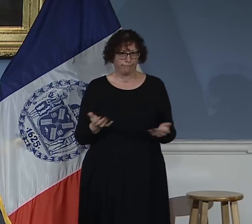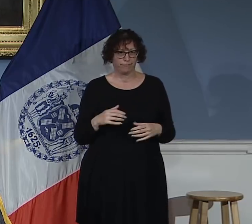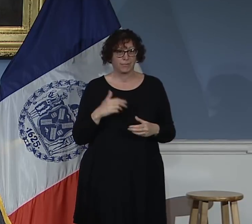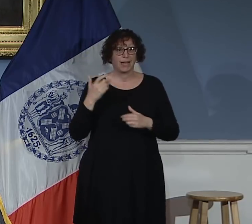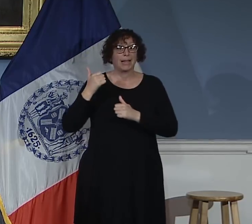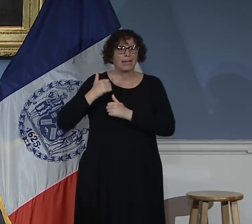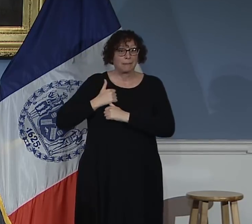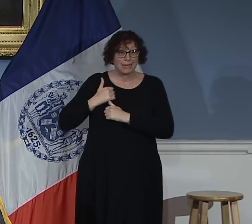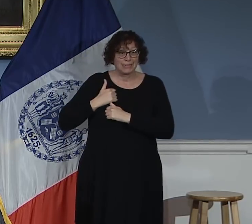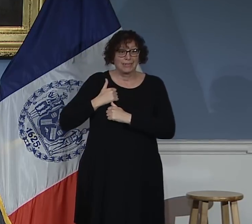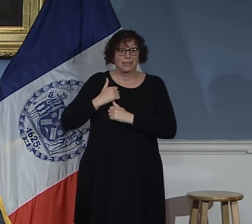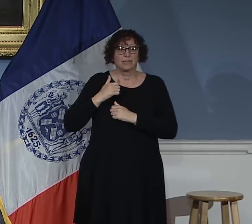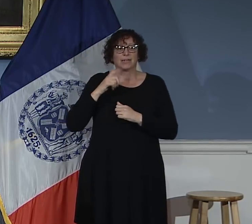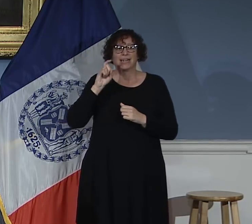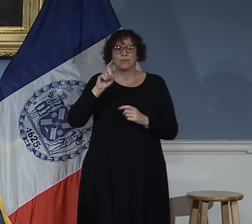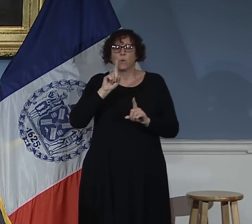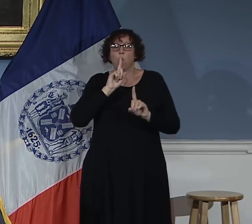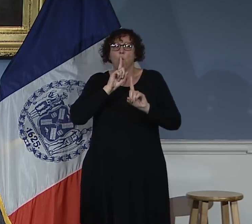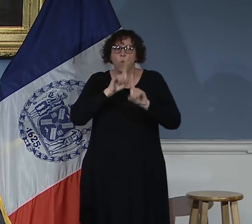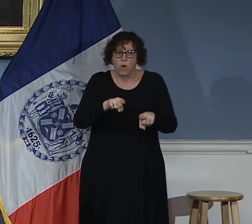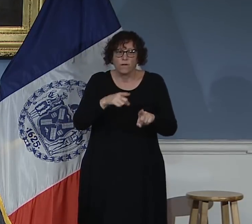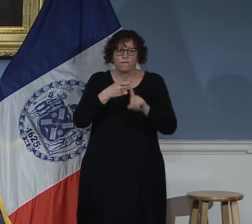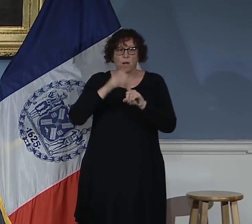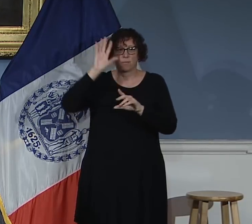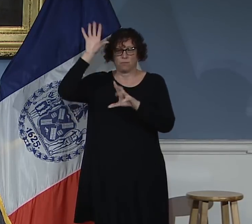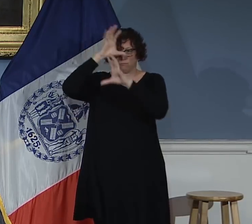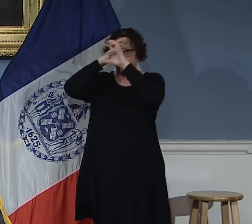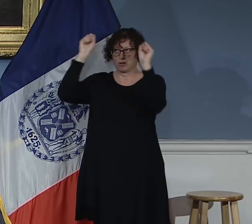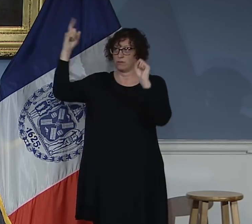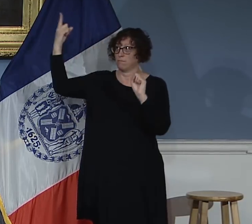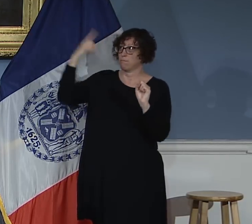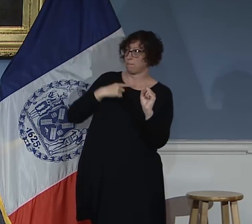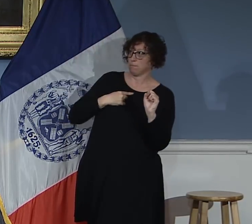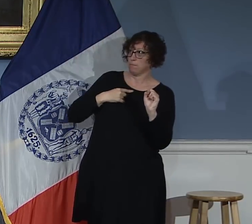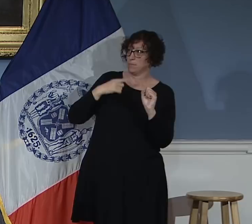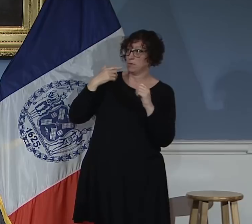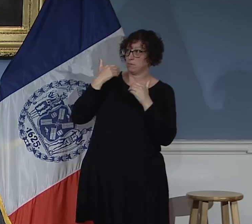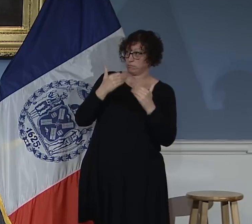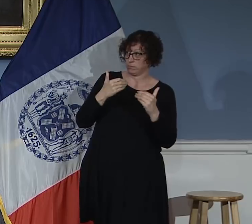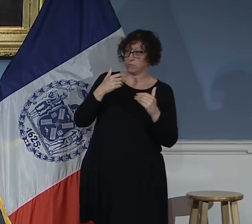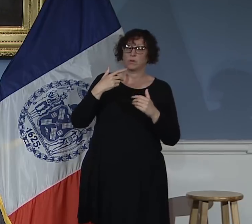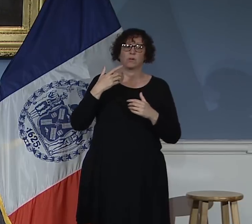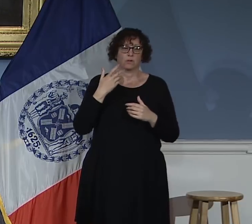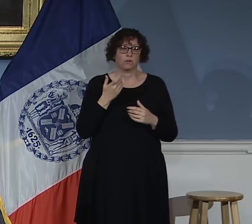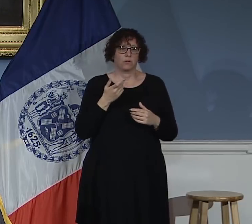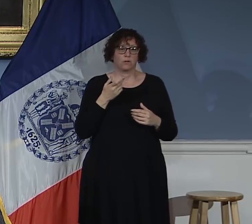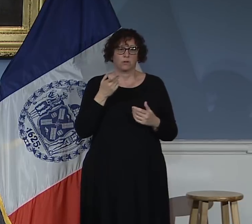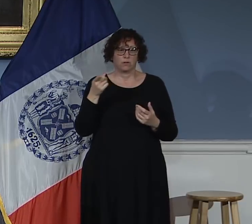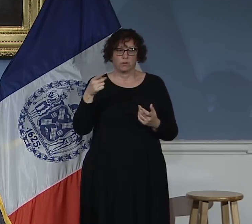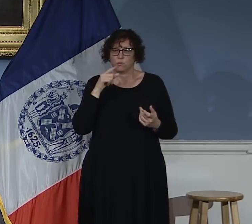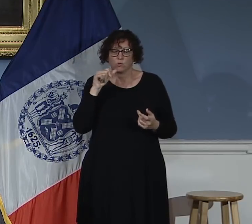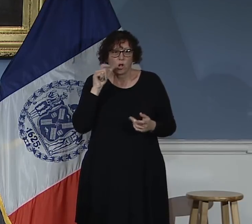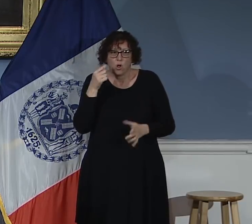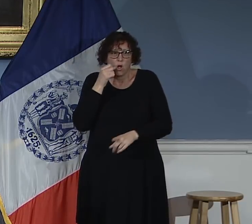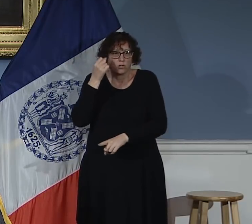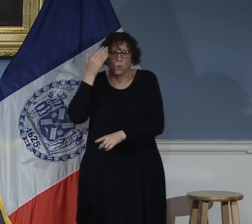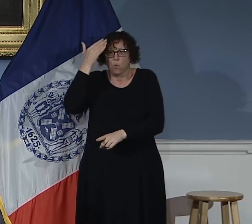ORDER TO MOBILIZE. HATTOR D ERHAS NOT BEEN GIVEN. IT'S AS SIMPLE AS THAT. I DON'T